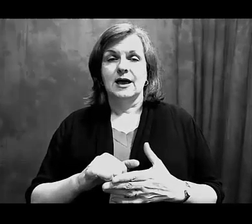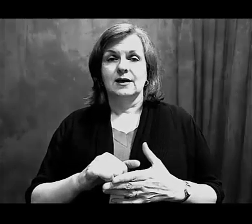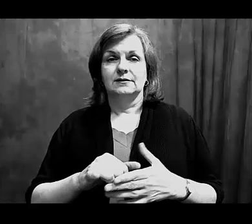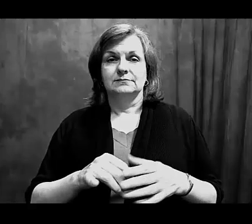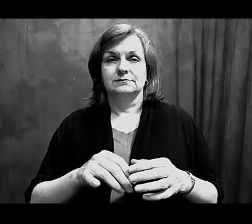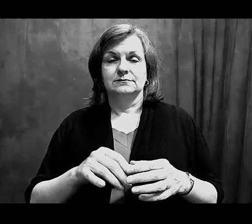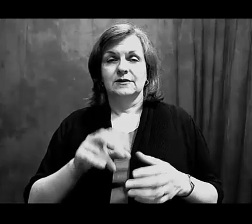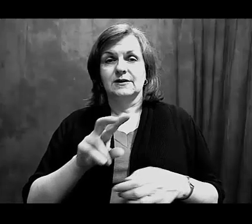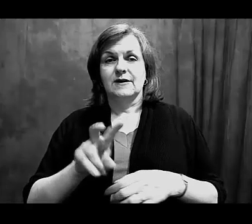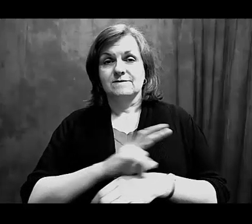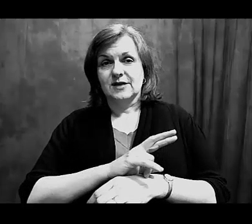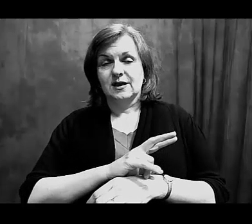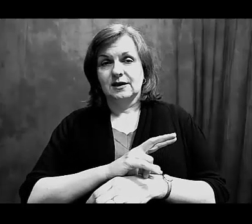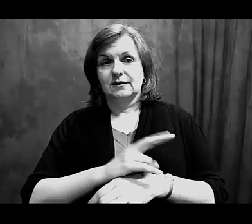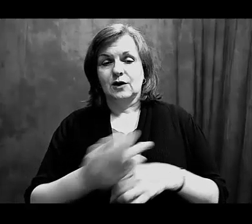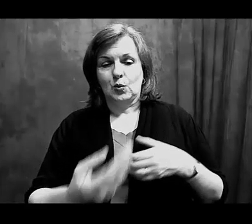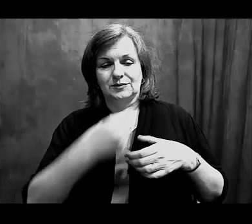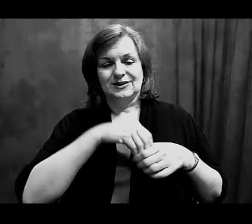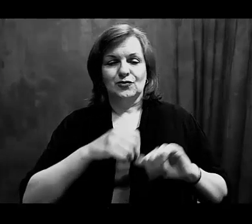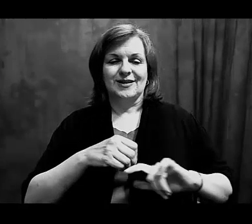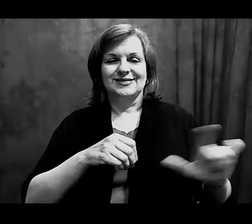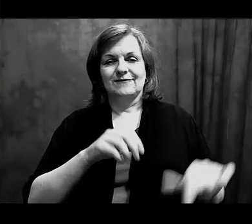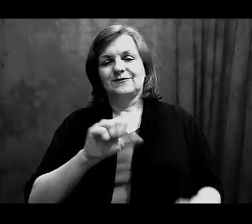to the lungs